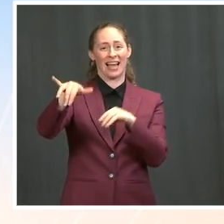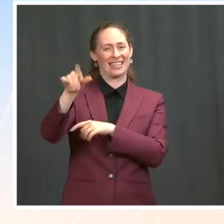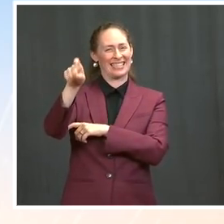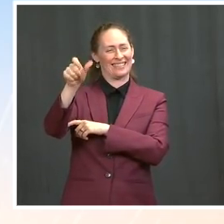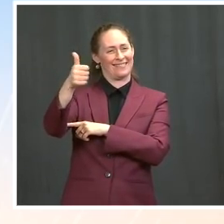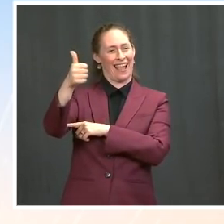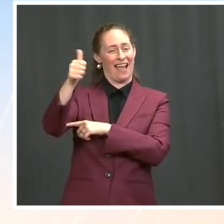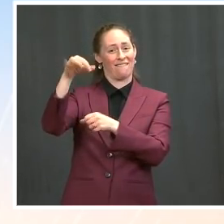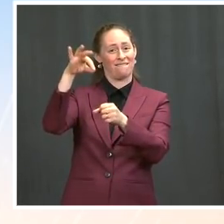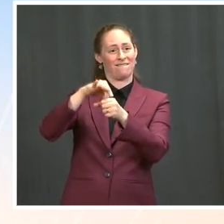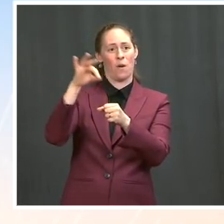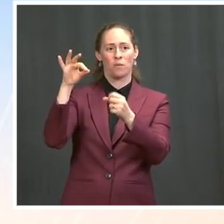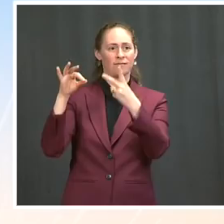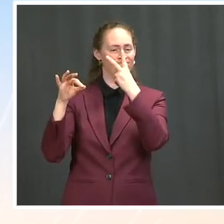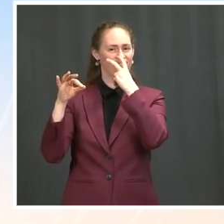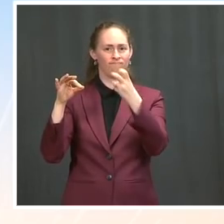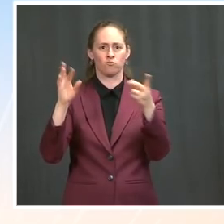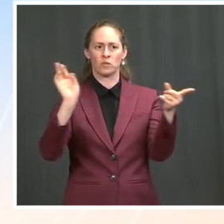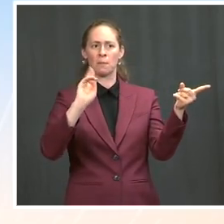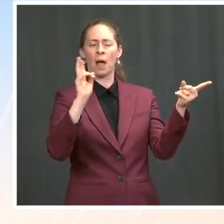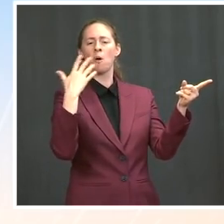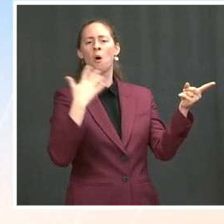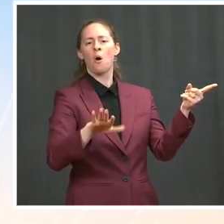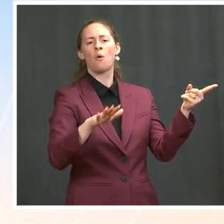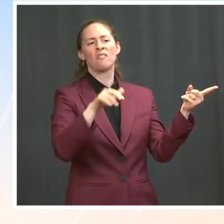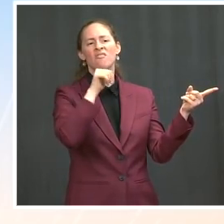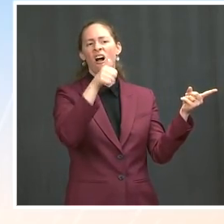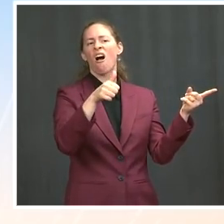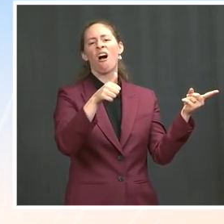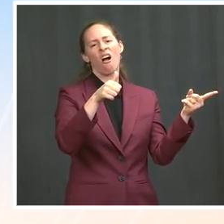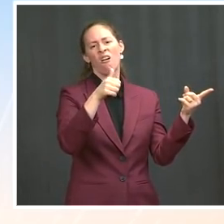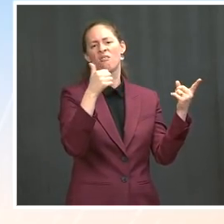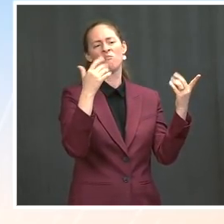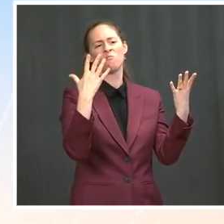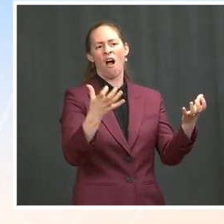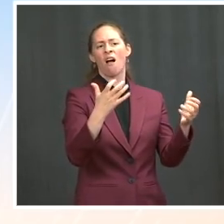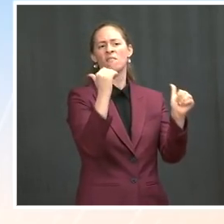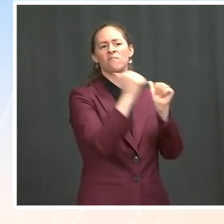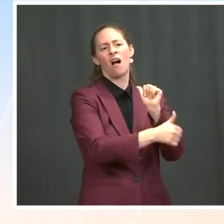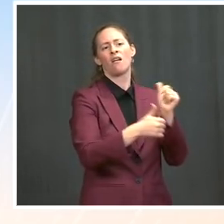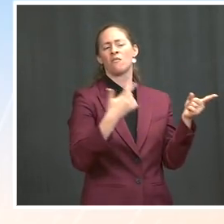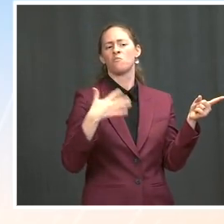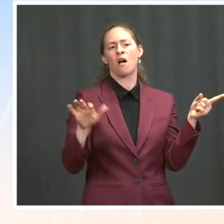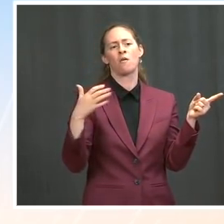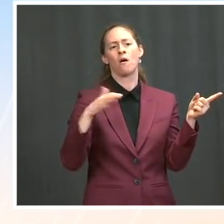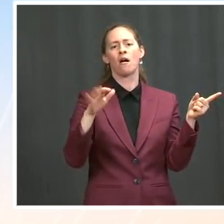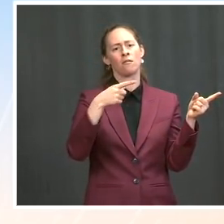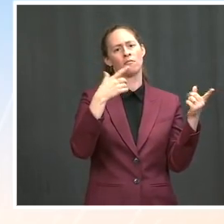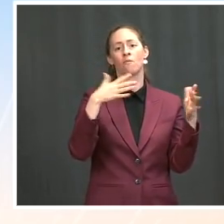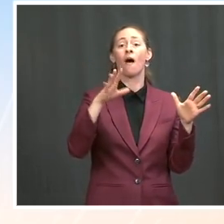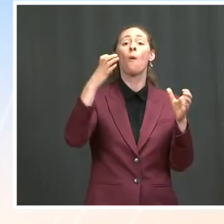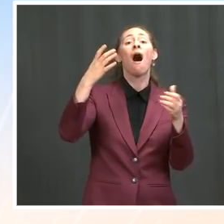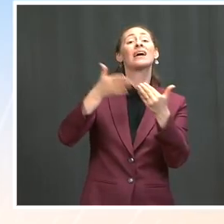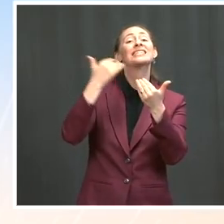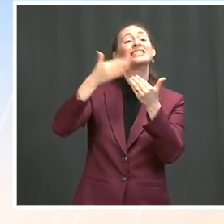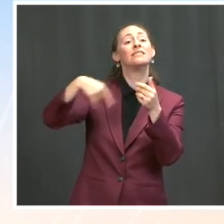the Republican Party and Republicans in the Senate: They do not want to make it easier to vote. They do not want to make it more accessible for Americans to vote.